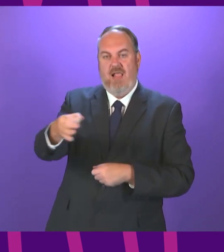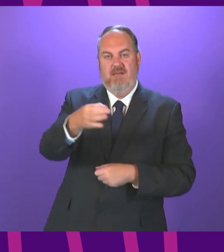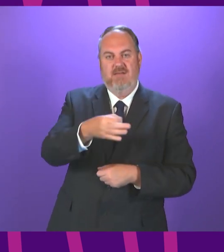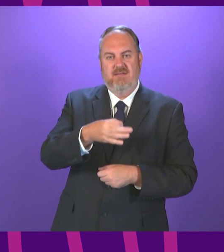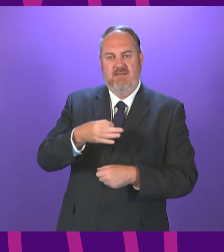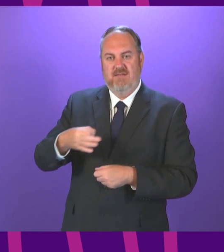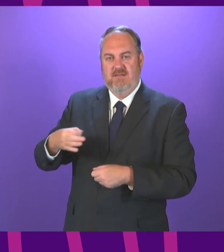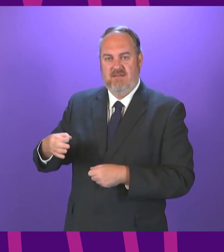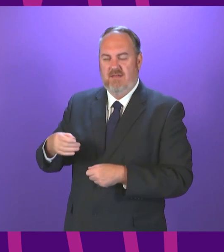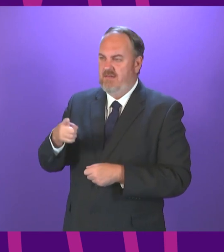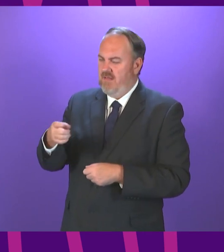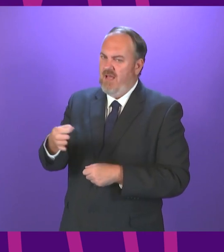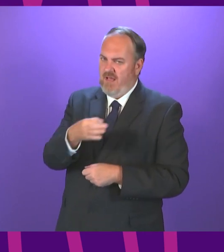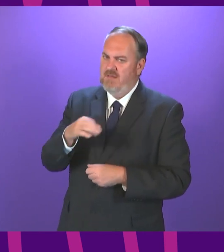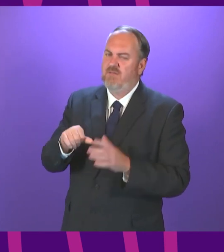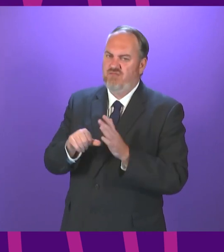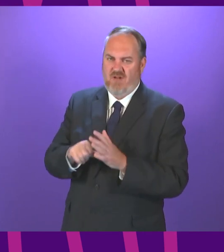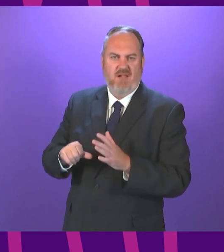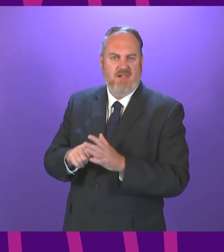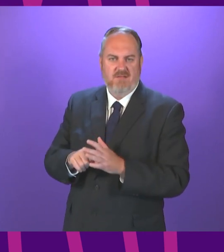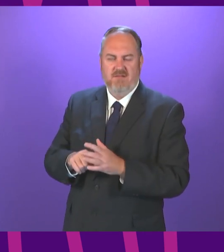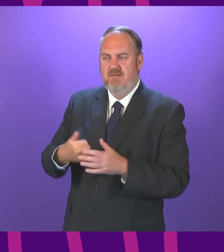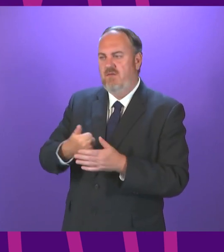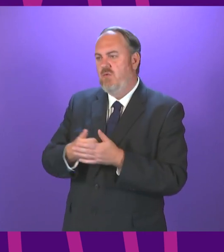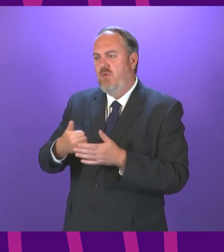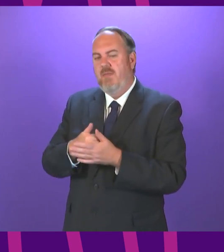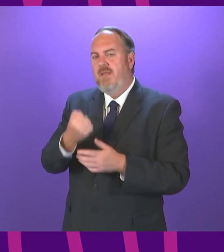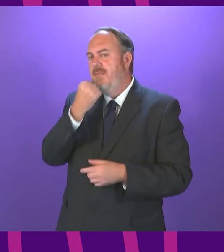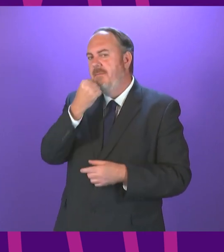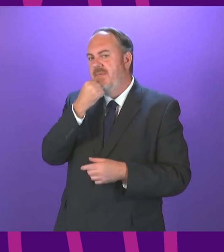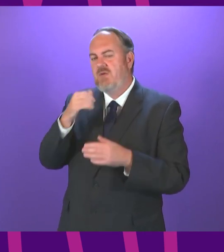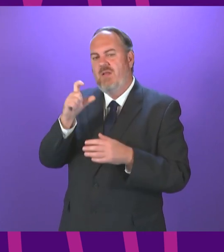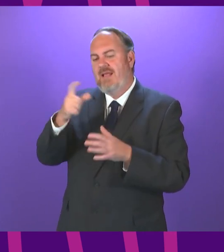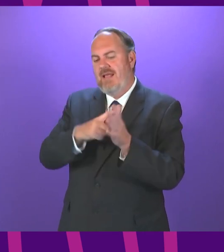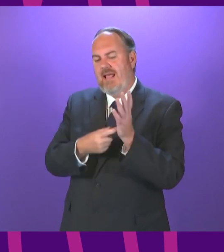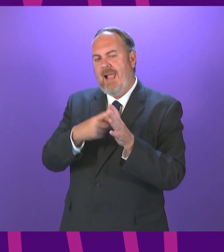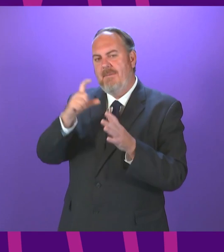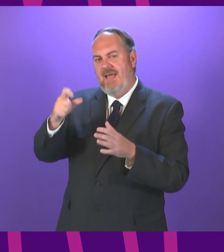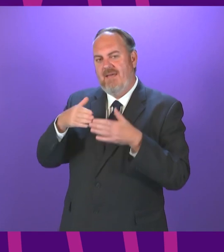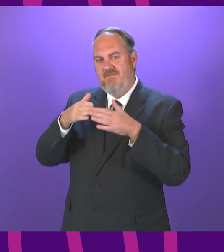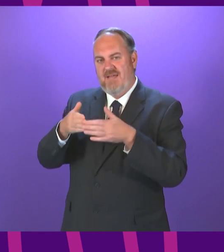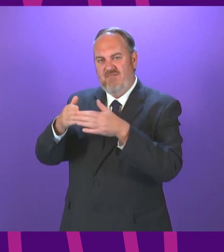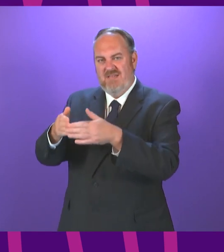island life. Ordinary passenger capacity on CalMac ferries is down to around 35 per cent,